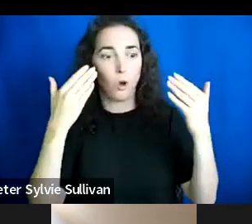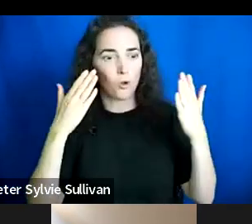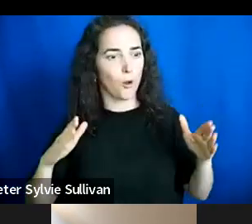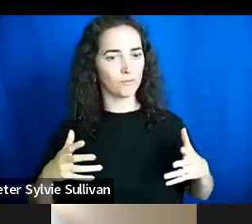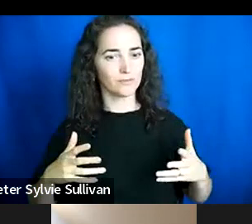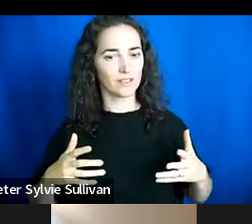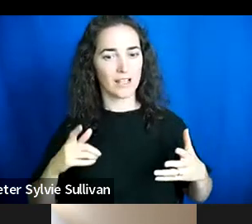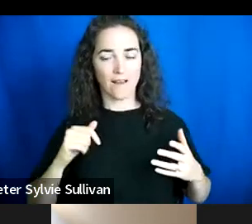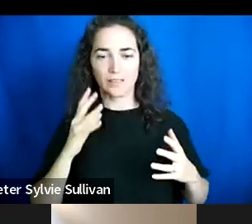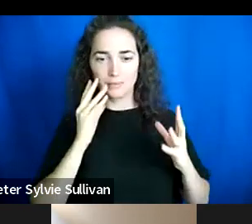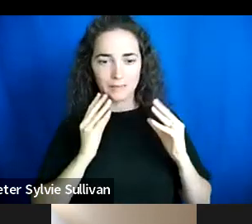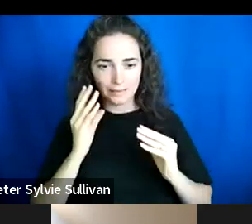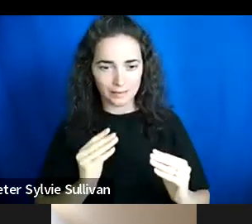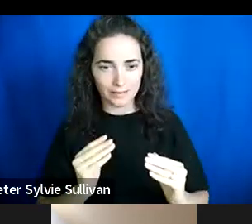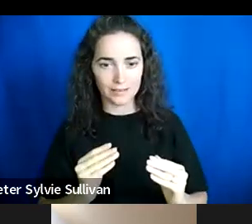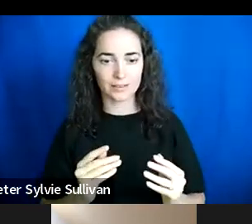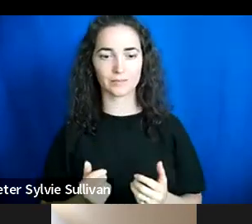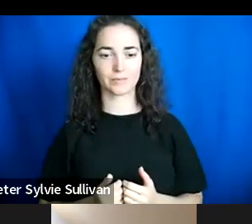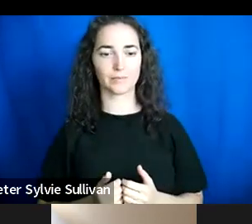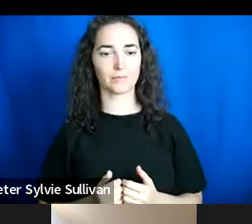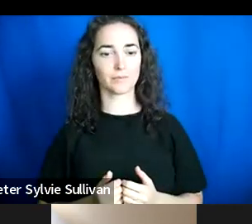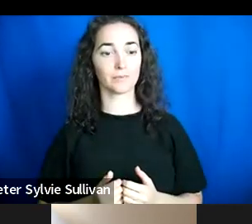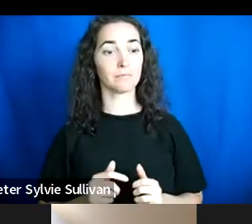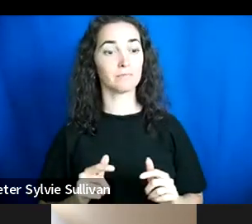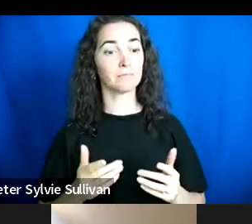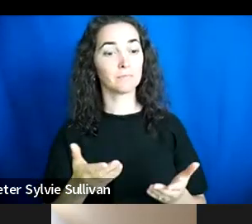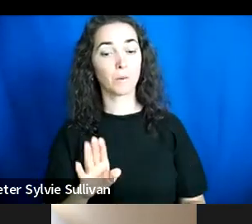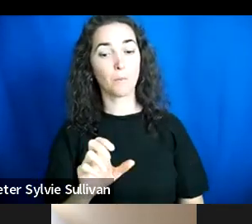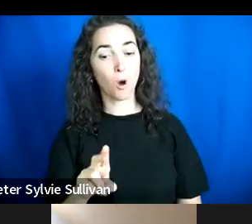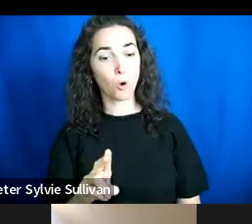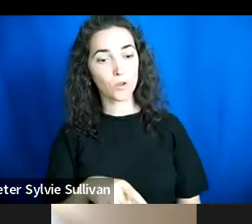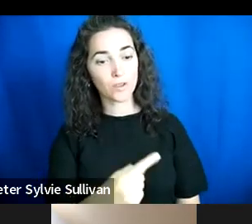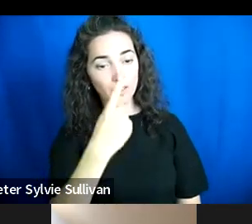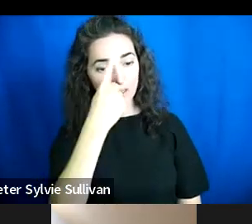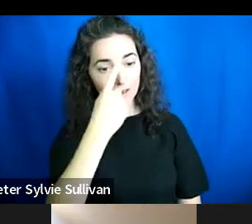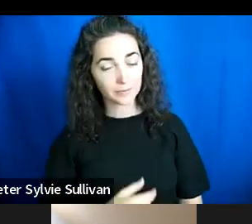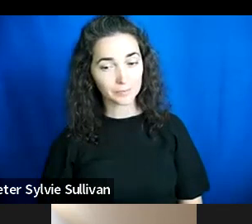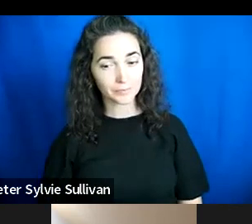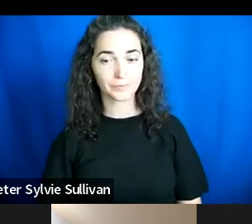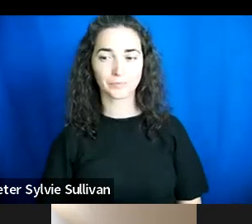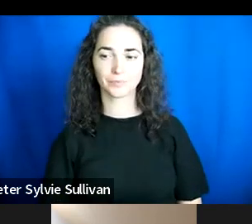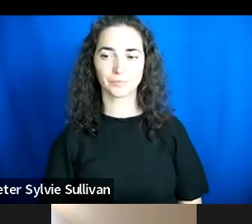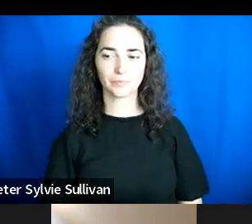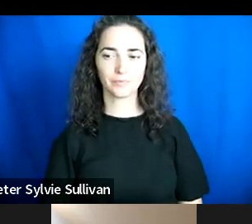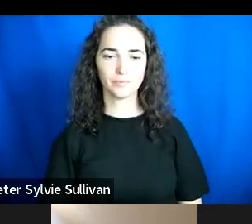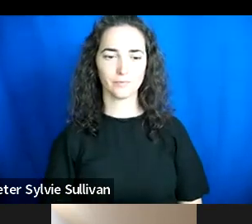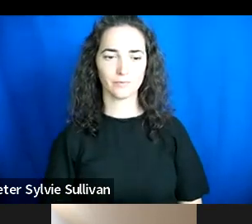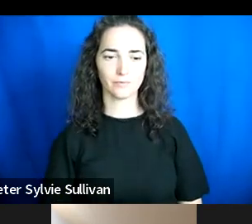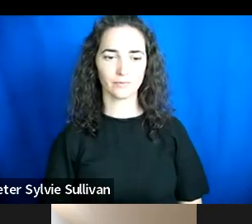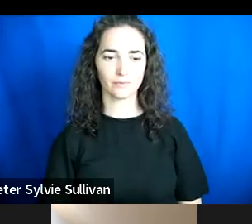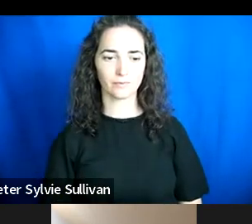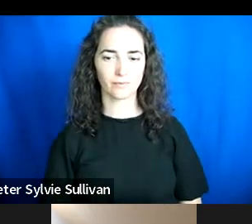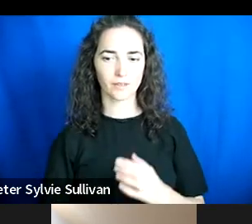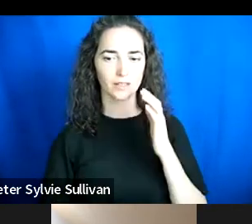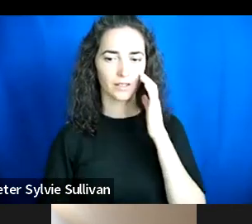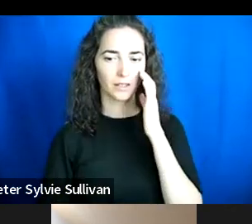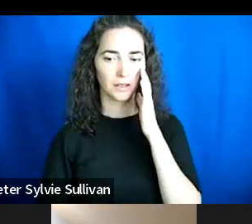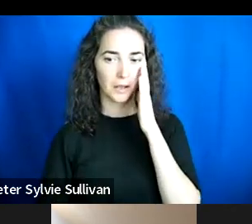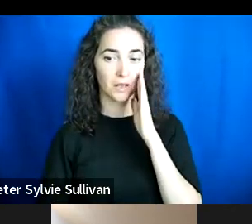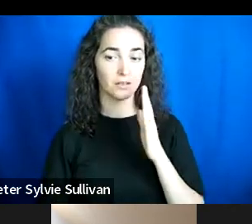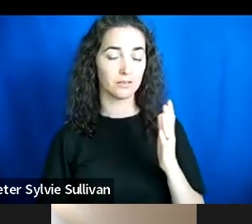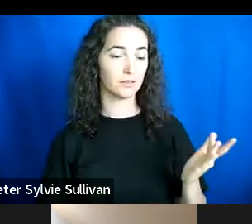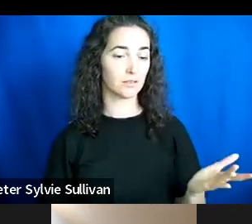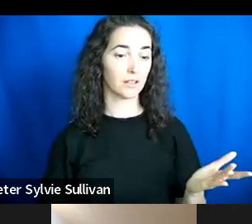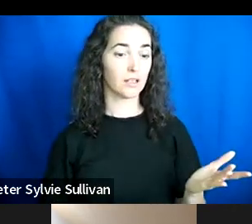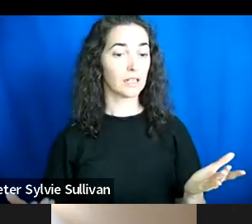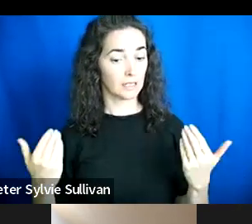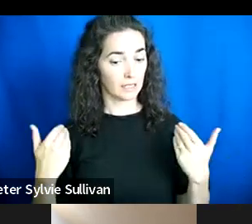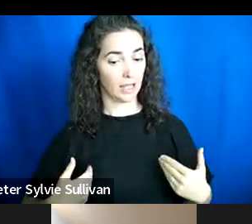So I would love to hear your thoughts on this question Oh, well, generally speaking, I think being a parent is probably one of the hardest things I've ever had to do.